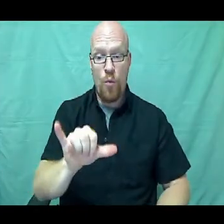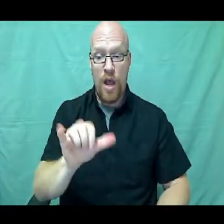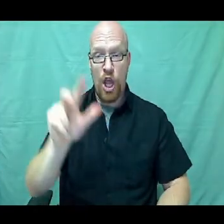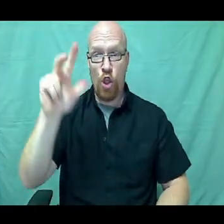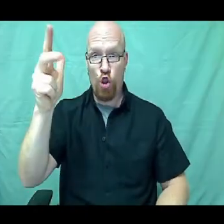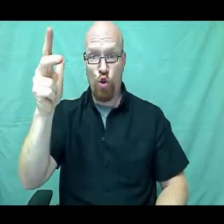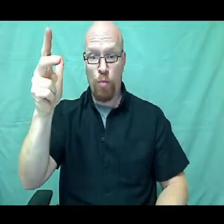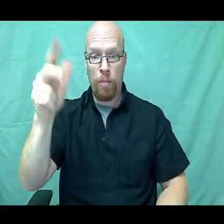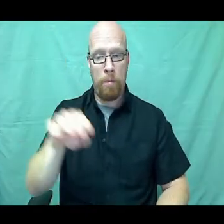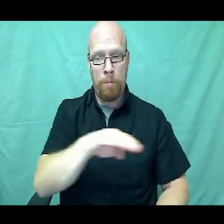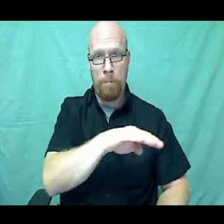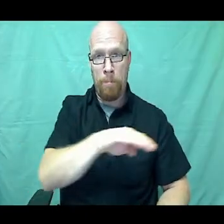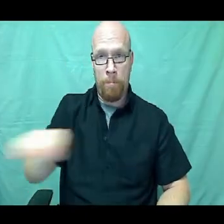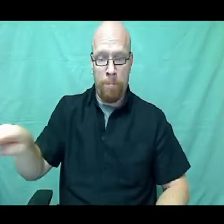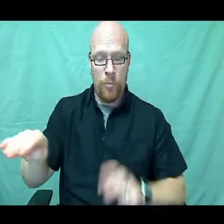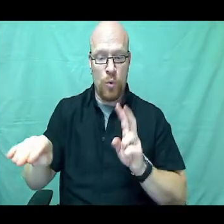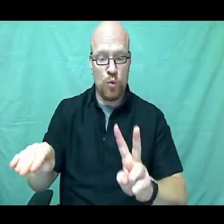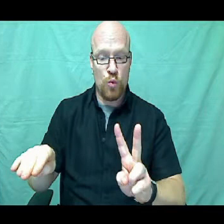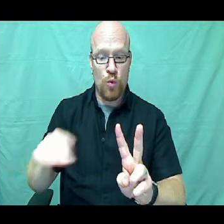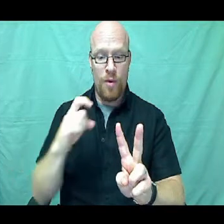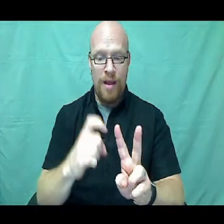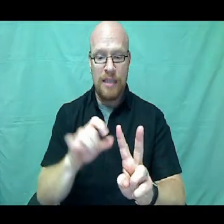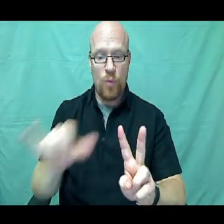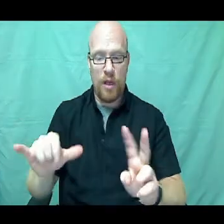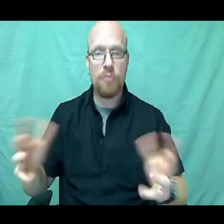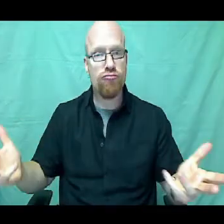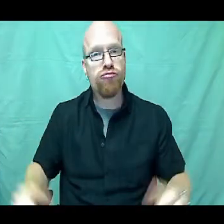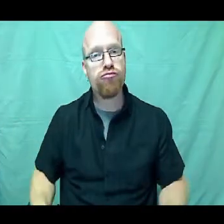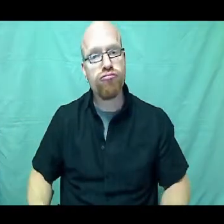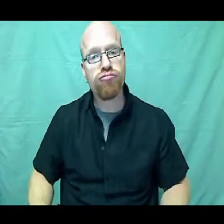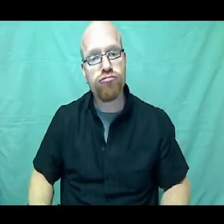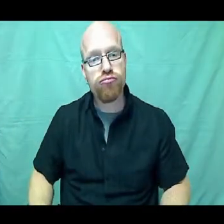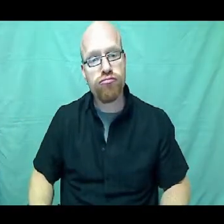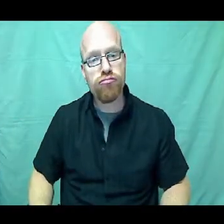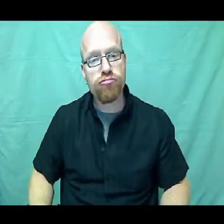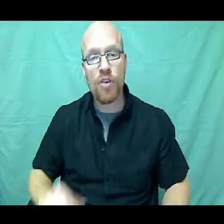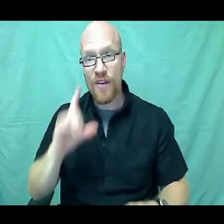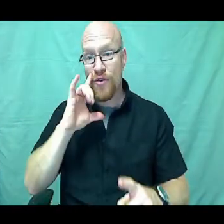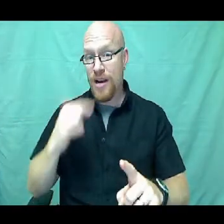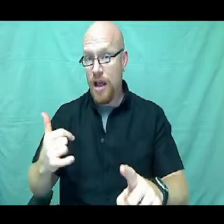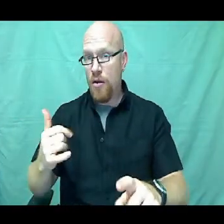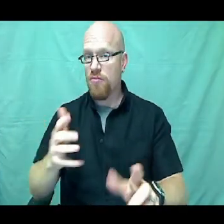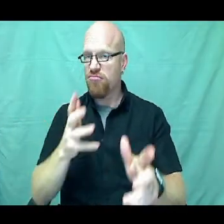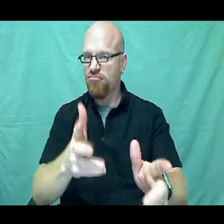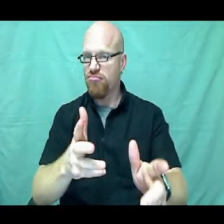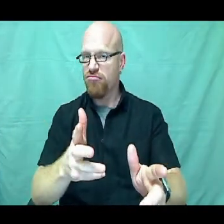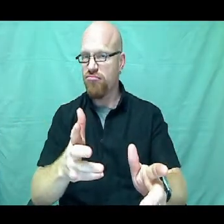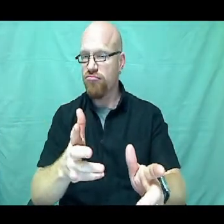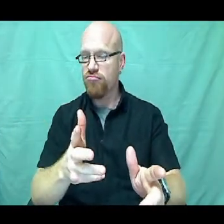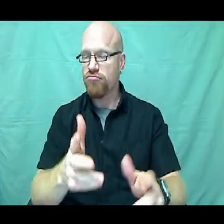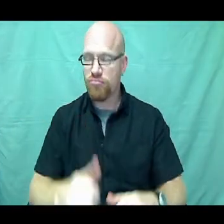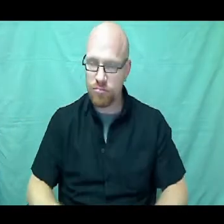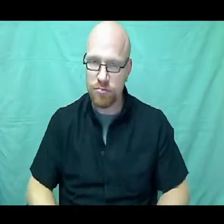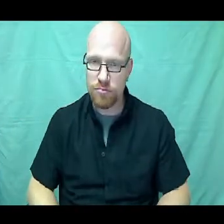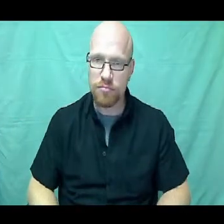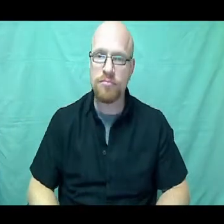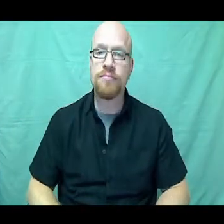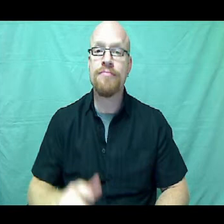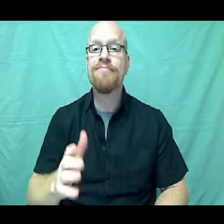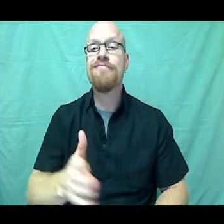y cubed over two xy, and that's where we're going to leave it for this blog.